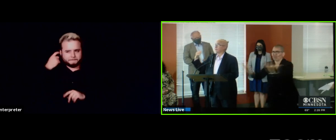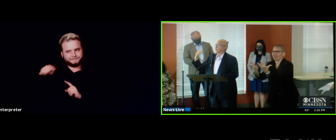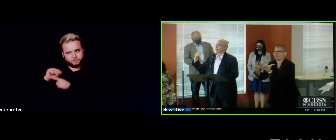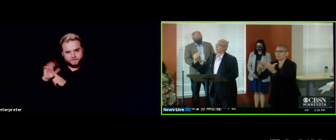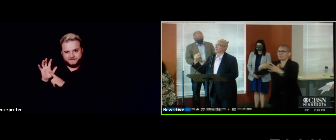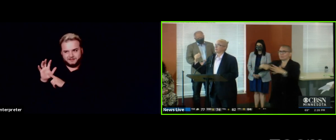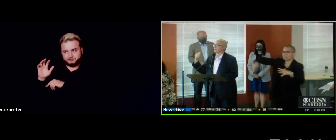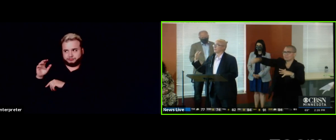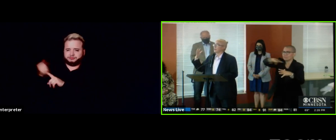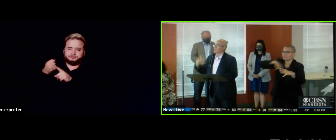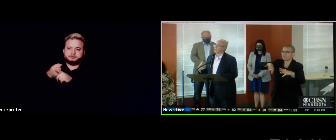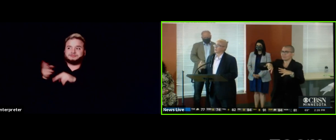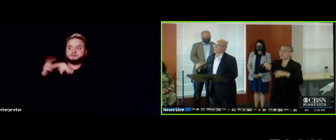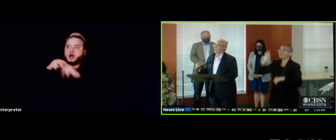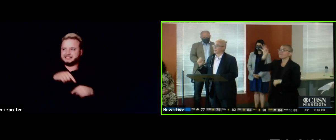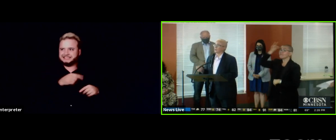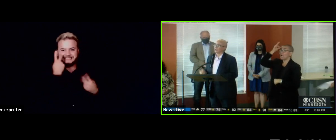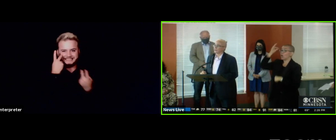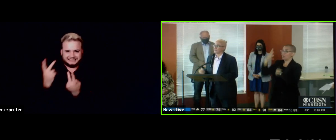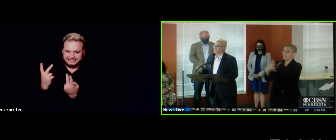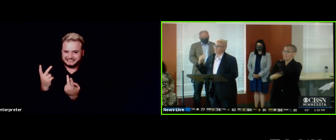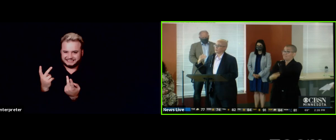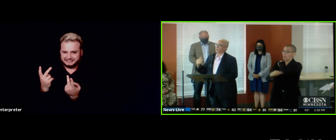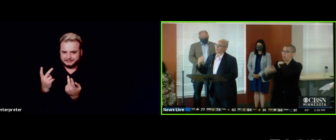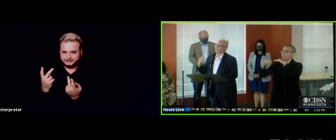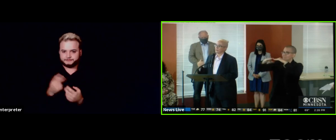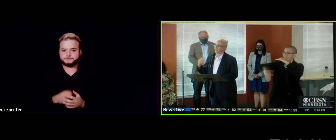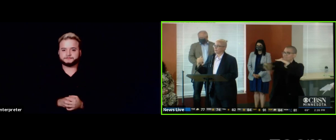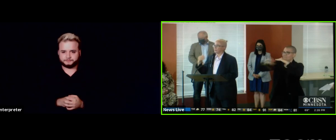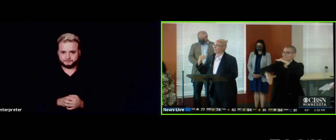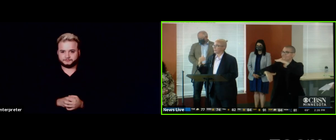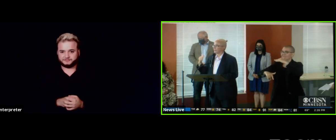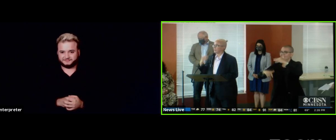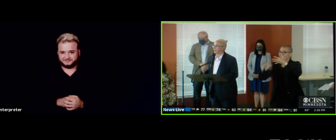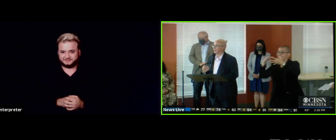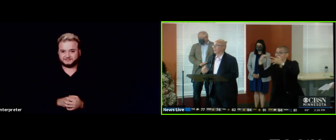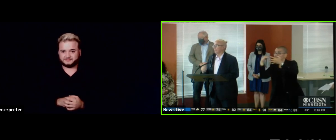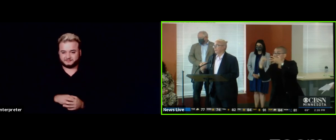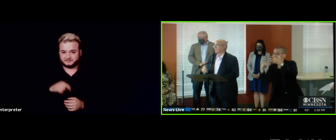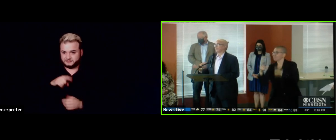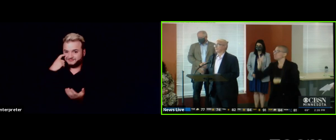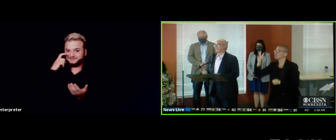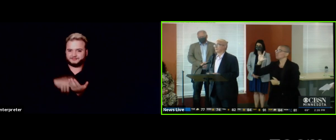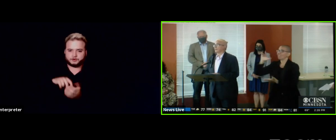federal poverty level or below targeting households at 200% of federal poverty or below and family